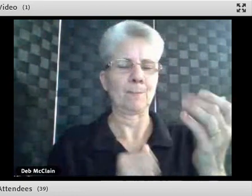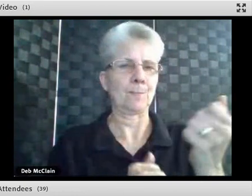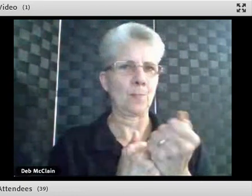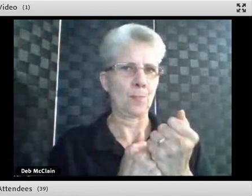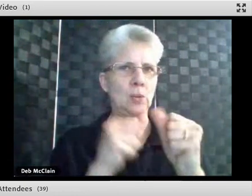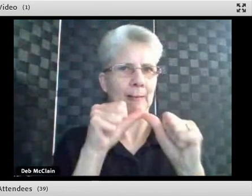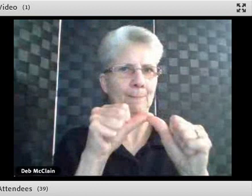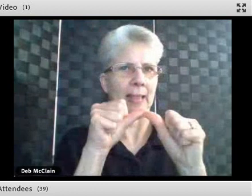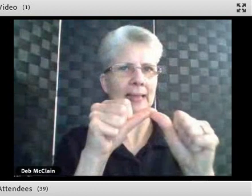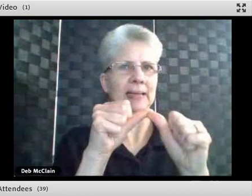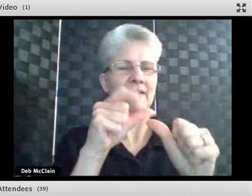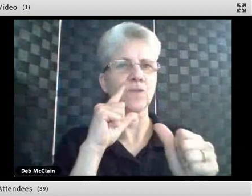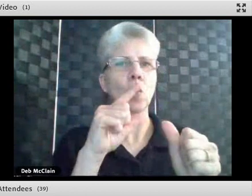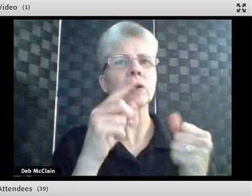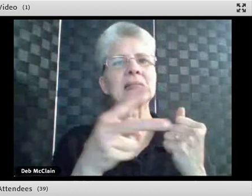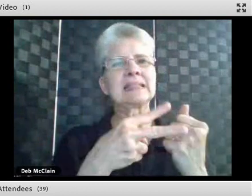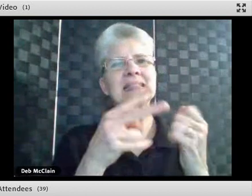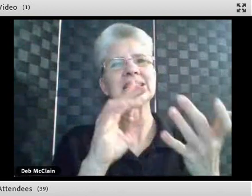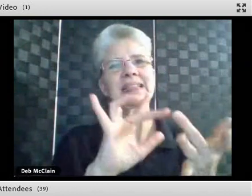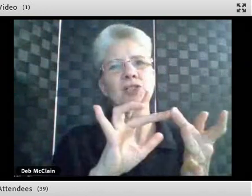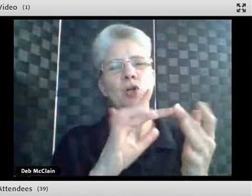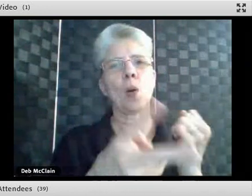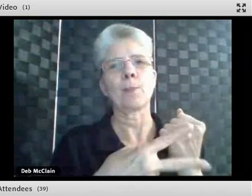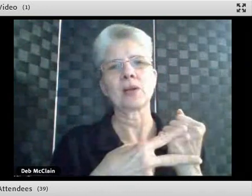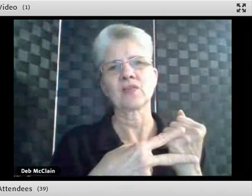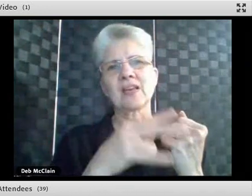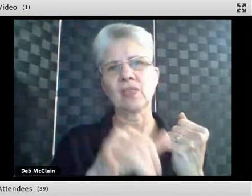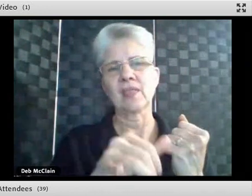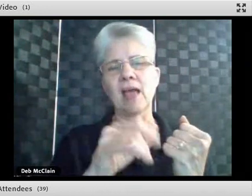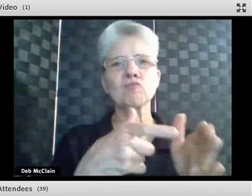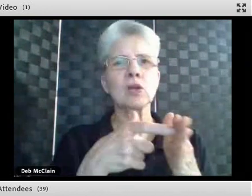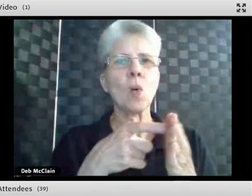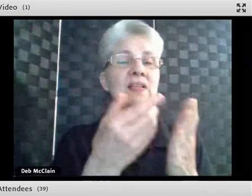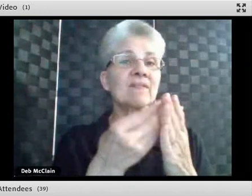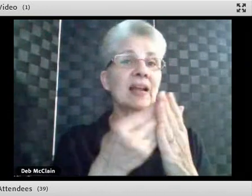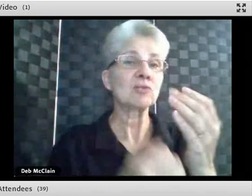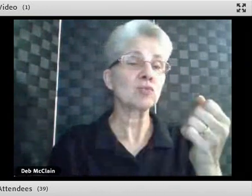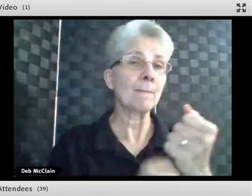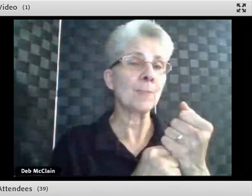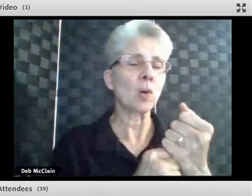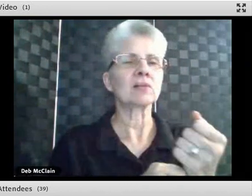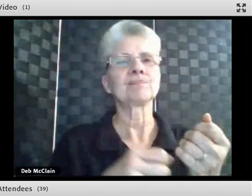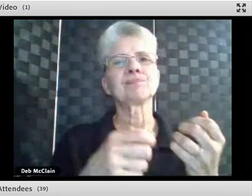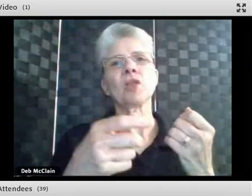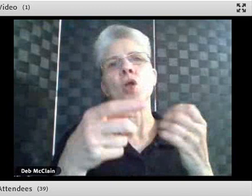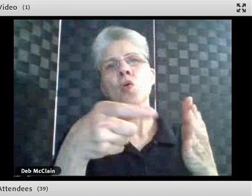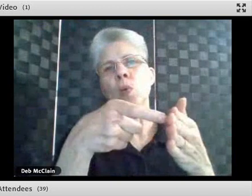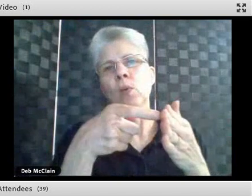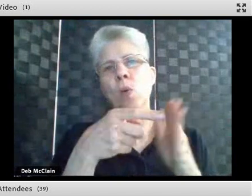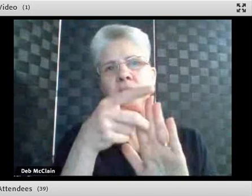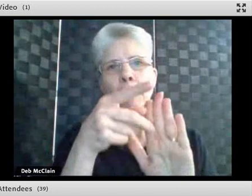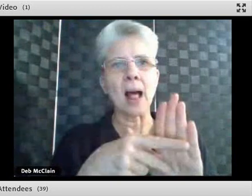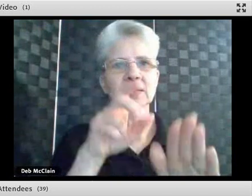and stability for digital preservation. It requires financial support. It requires the policy be in place